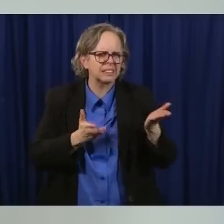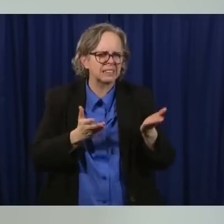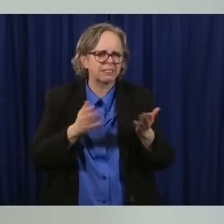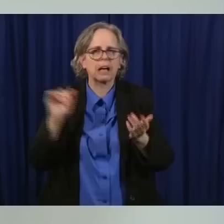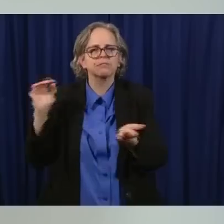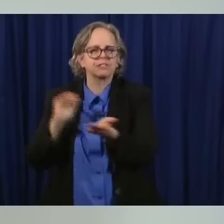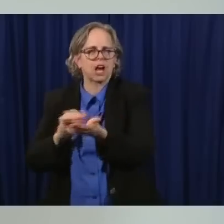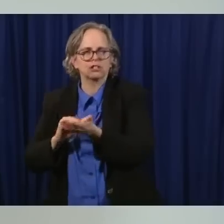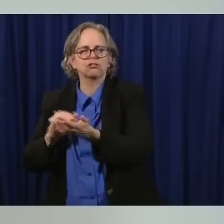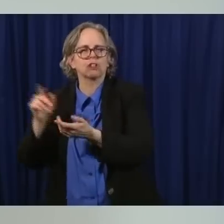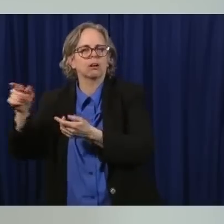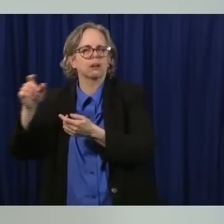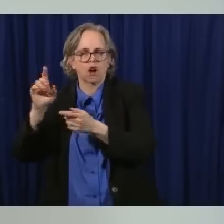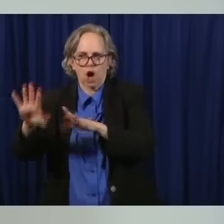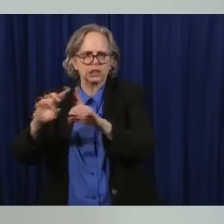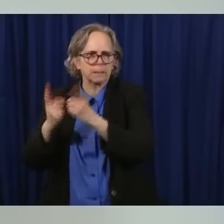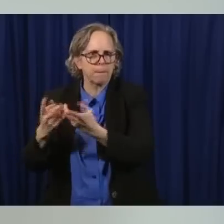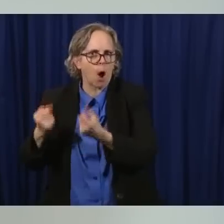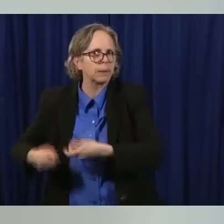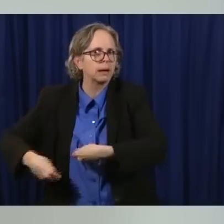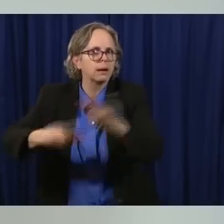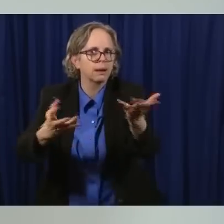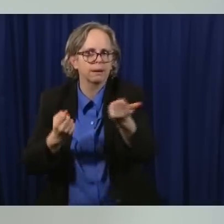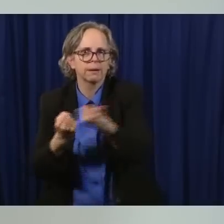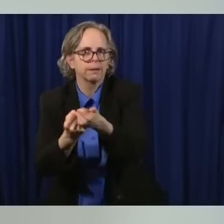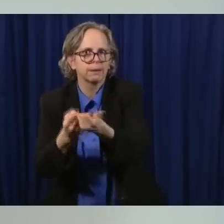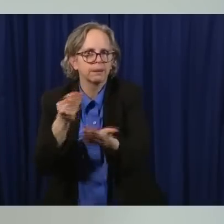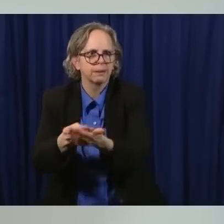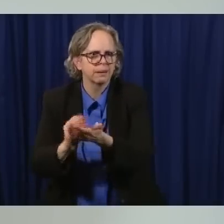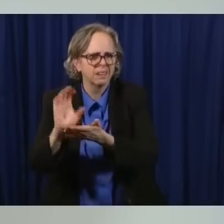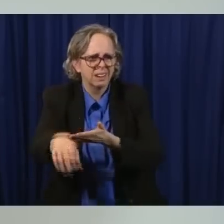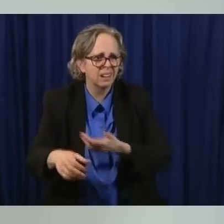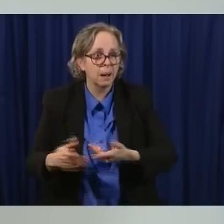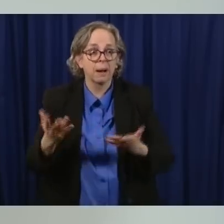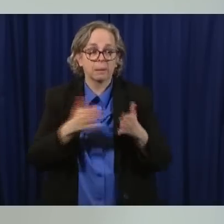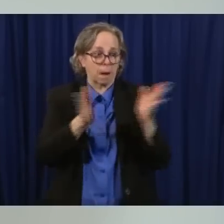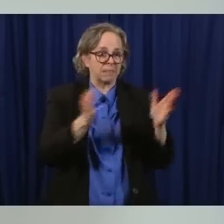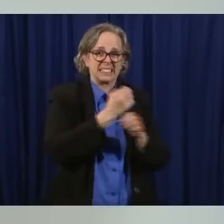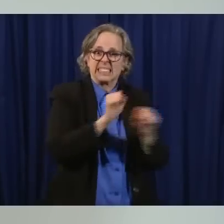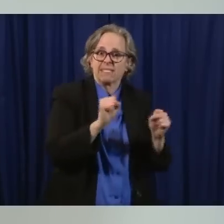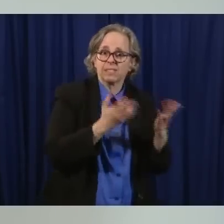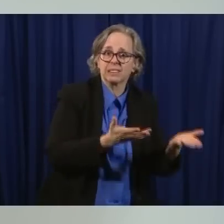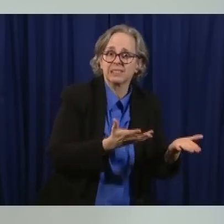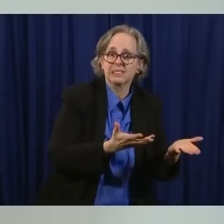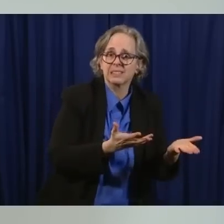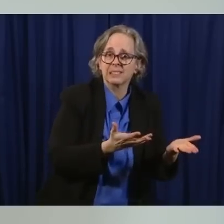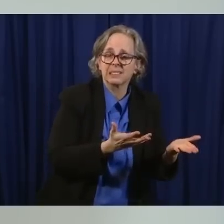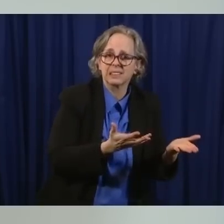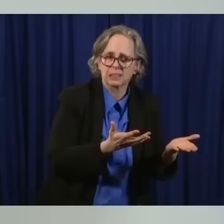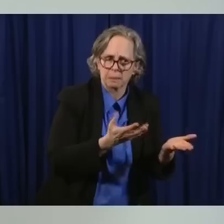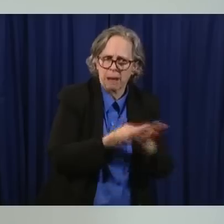THAT FOR YOUNG PEOPLE. WE ALSO KNOW IT FUNDS HEALTH AND HEALTHCARE FROM MEDICAID TO MANY OTHER SERVICES THAT ARE TO ACT IN'S HEALTH DEPARTMENT AND